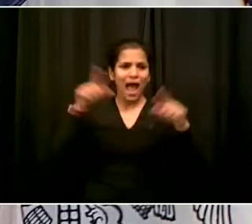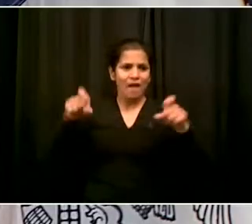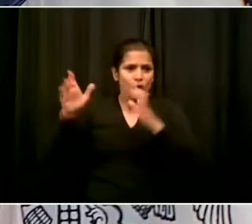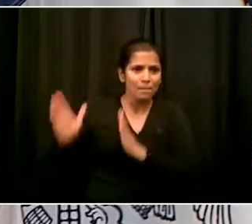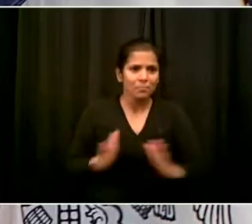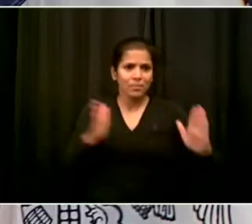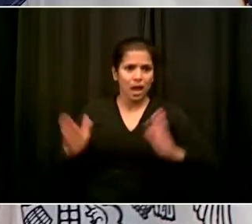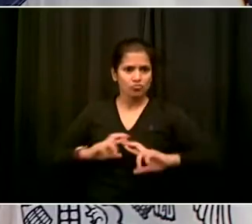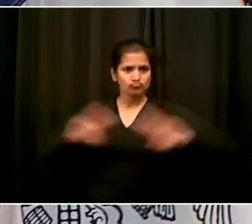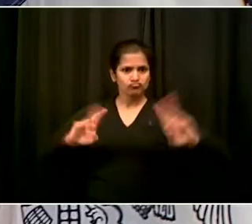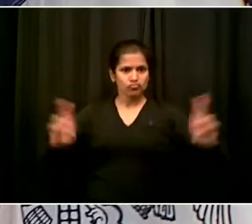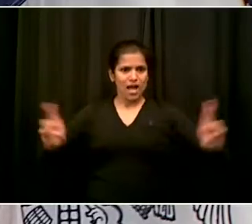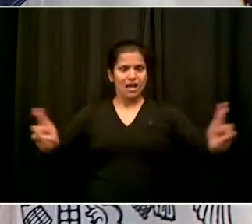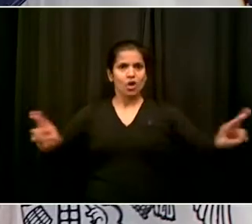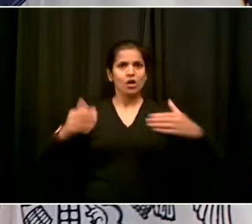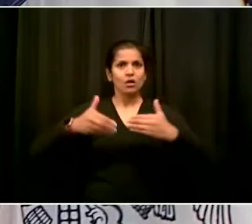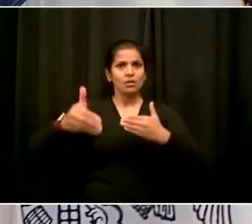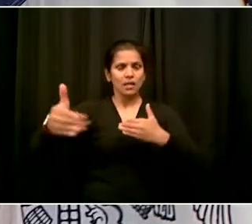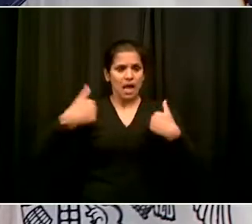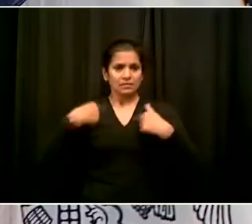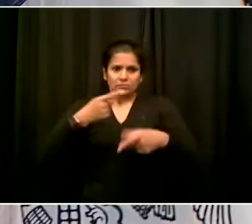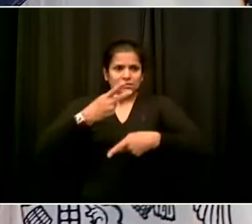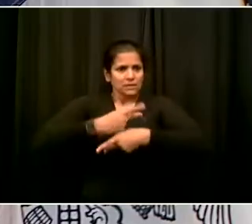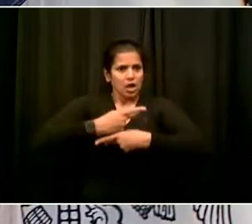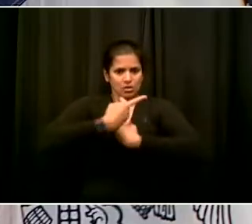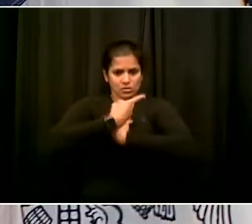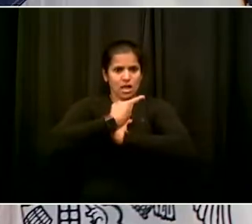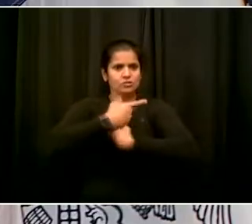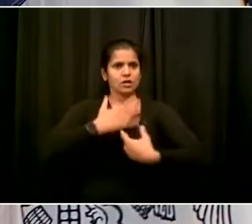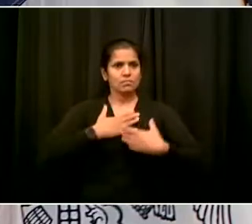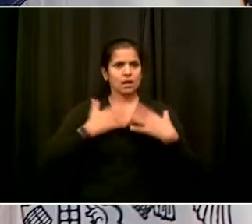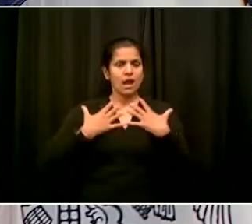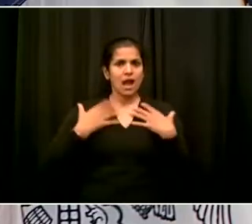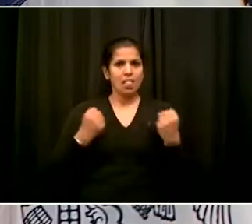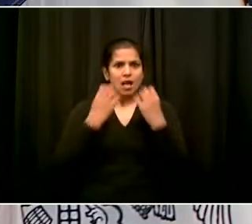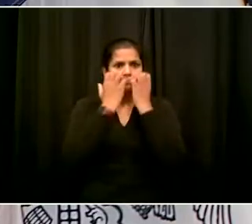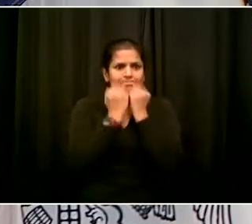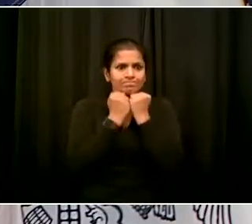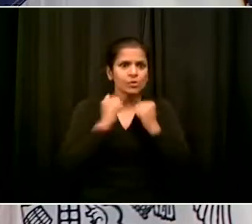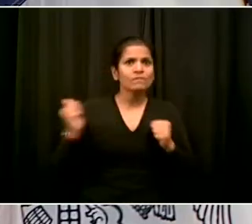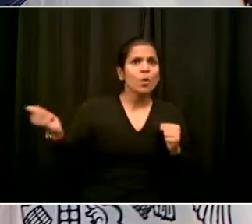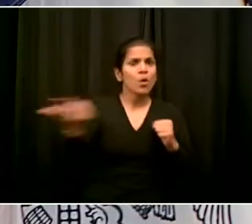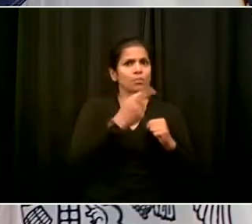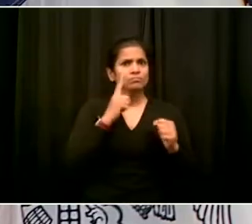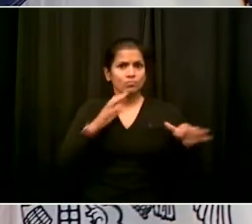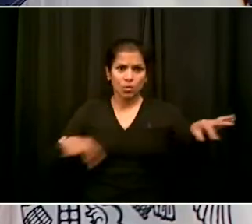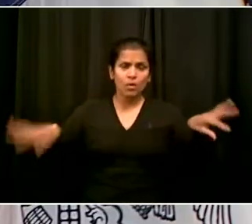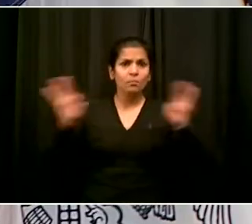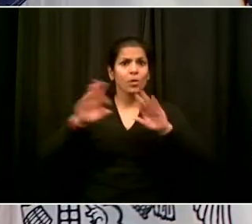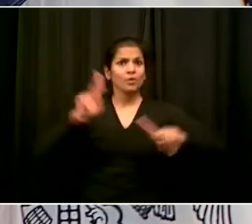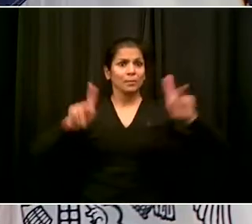ENSURE THERE WON'T BE A NEXT